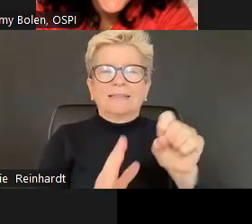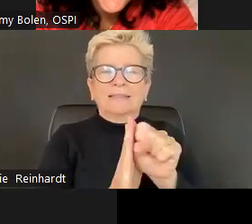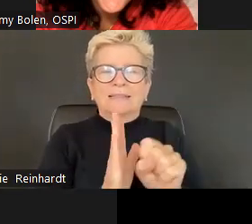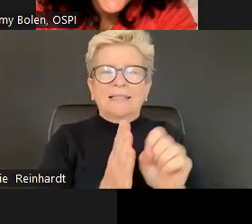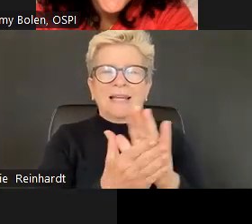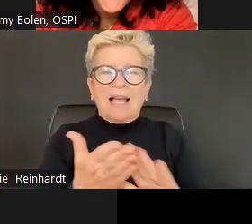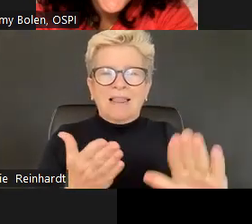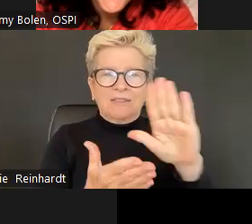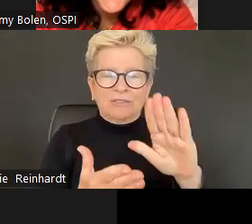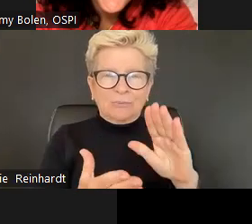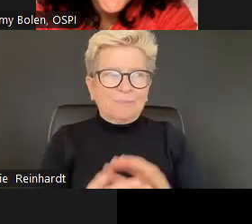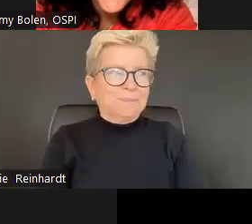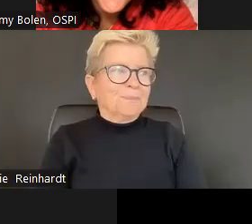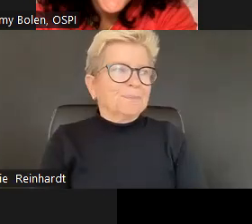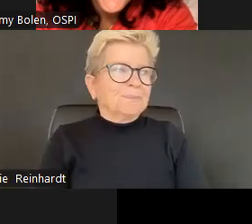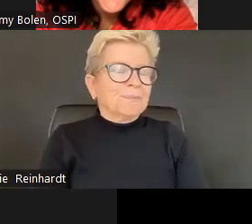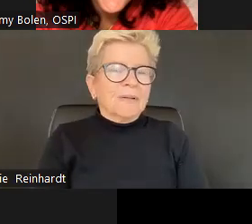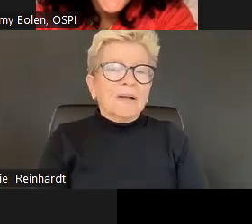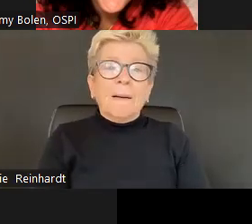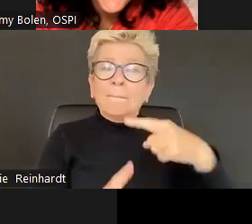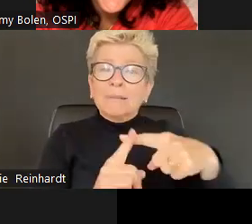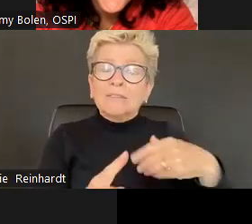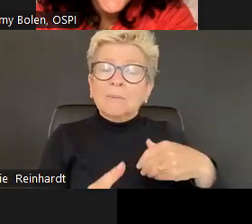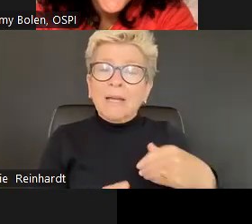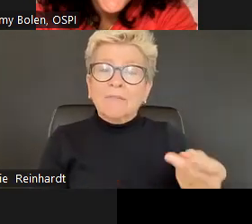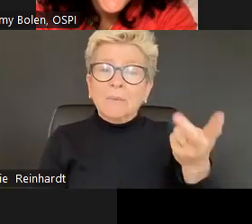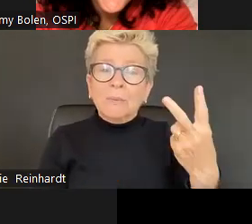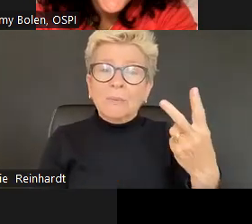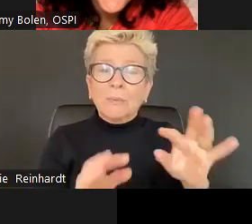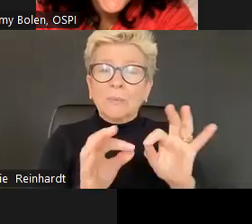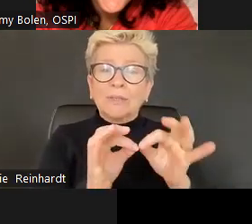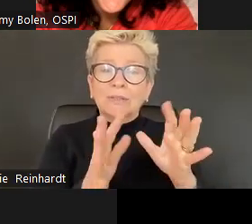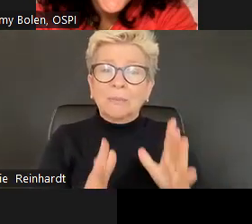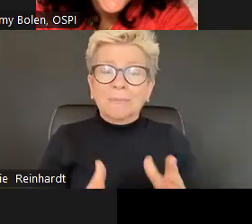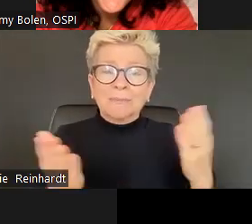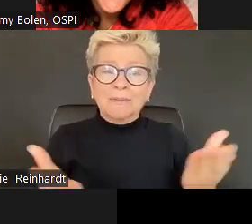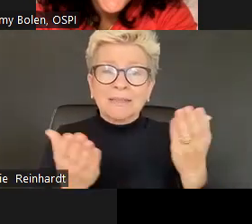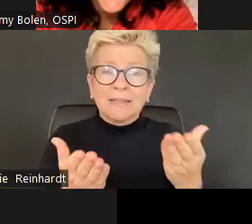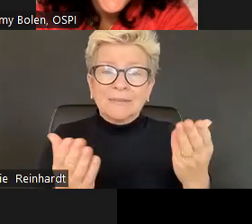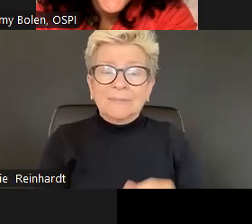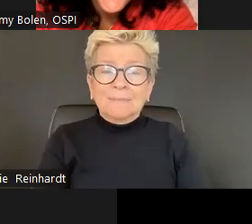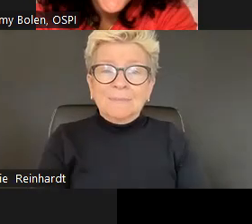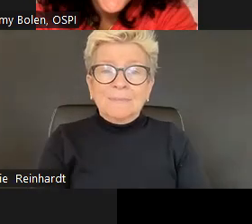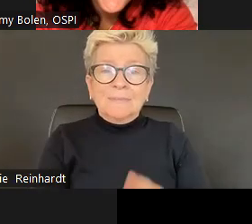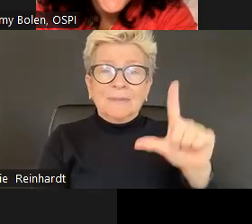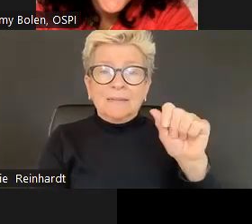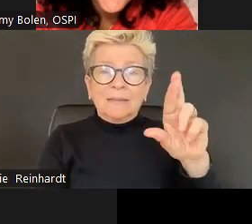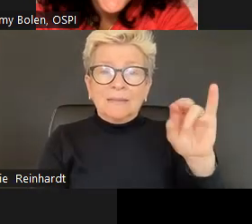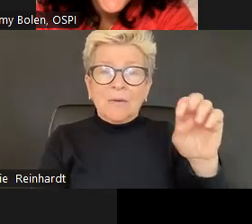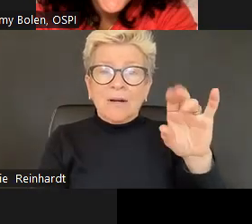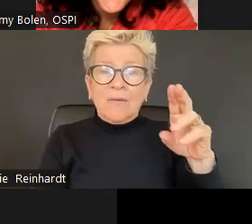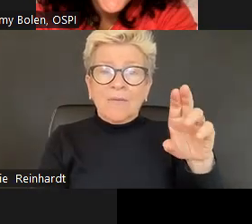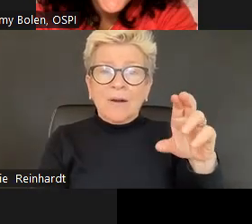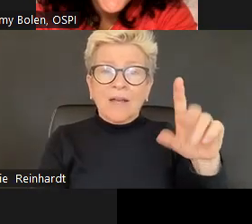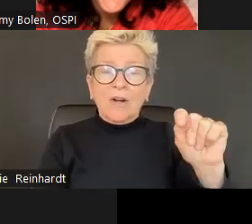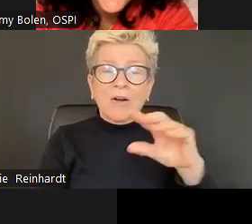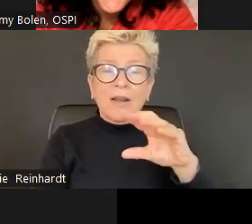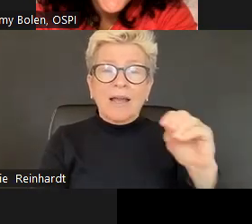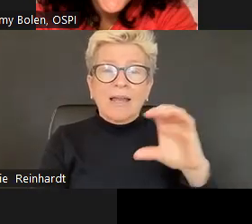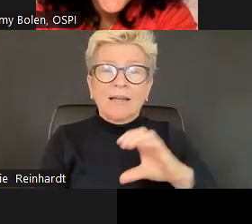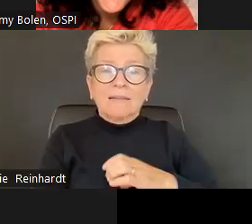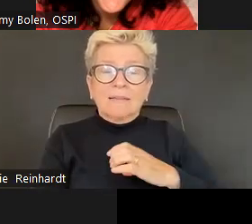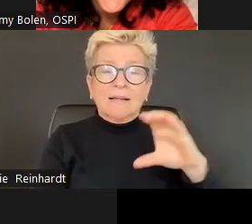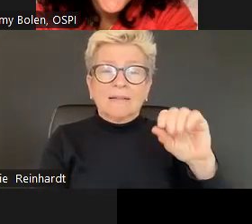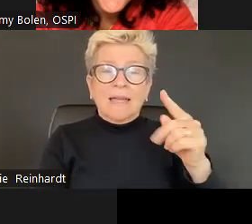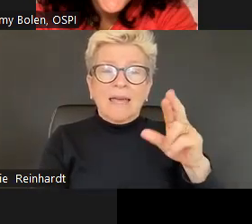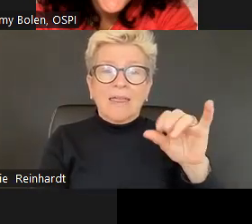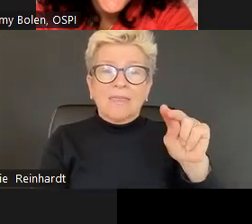At the Evergreen State College's Masters and Teaching Program.